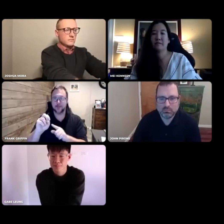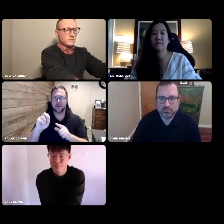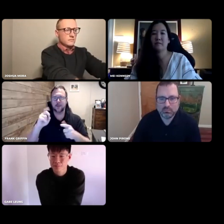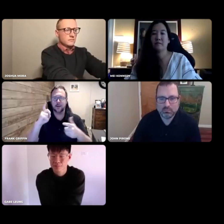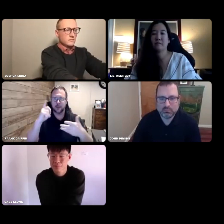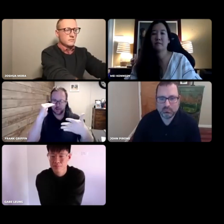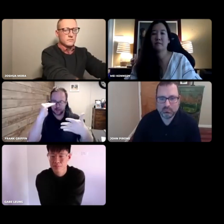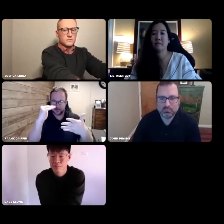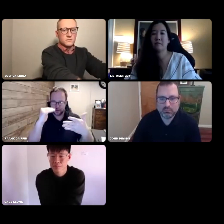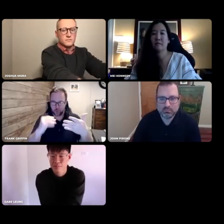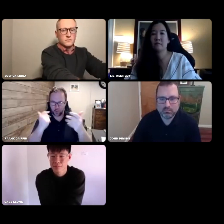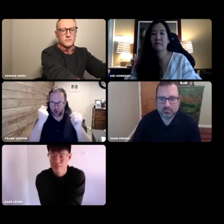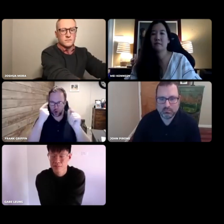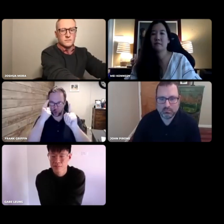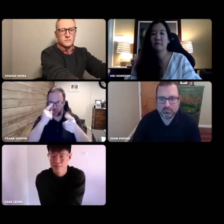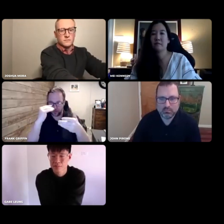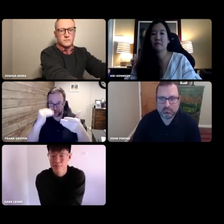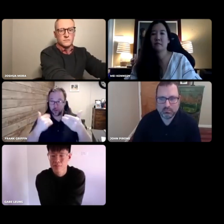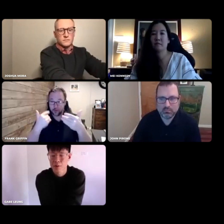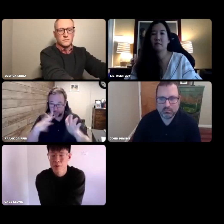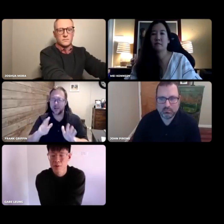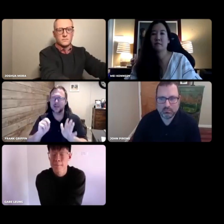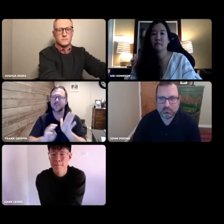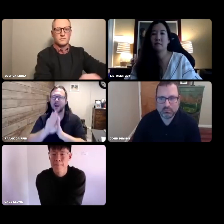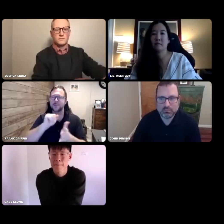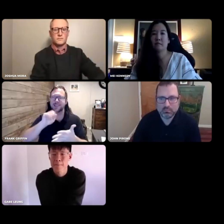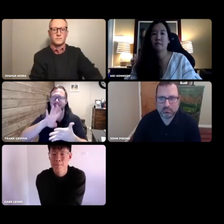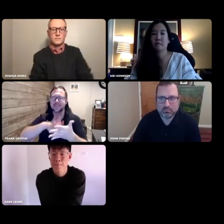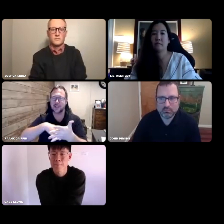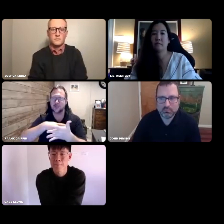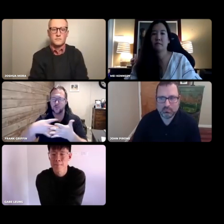Make an outline, list out your goals.